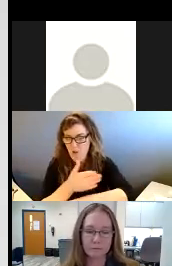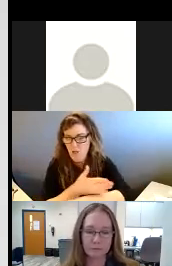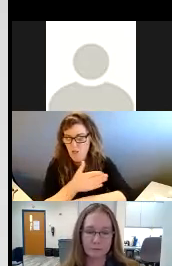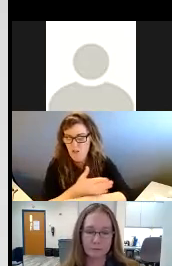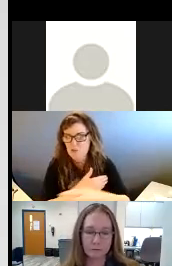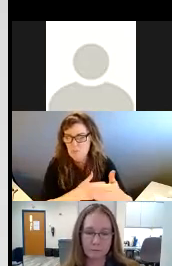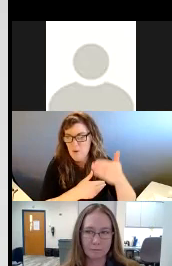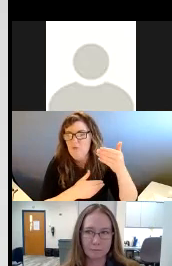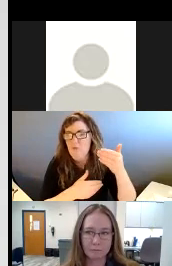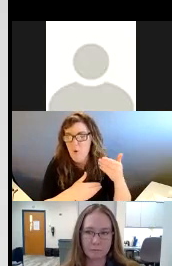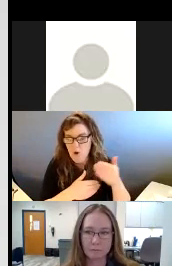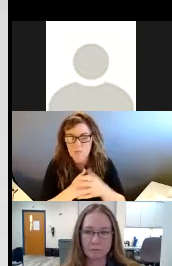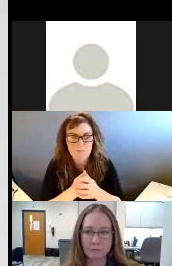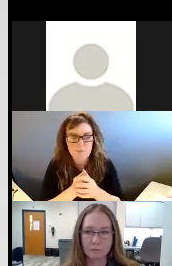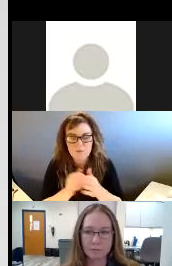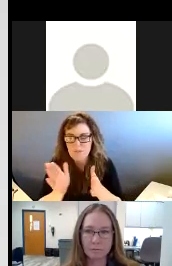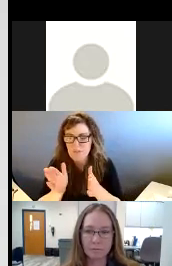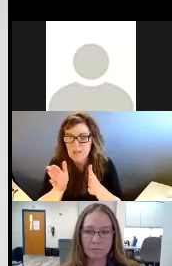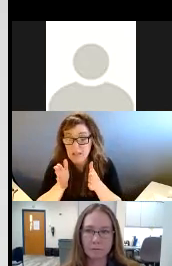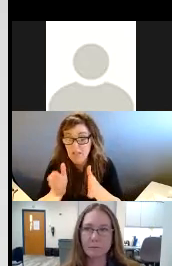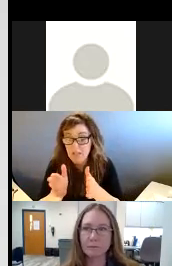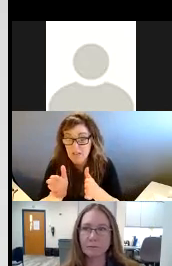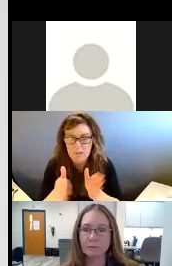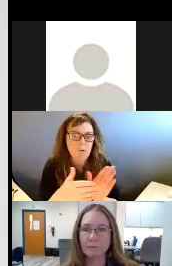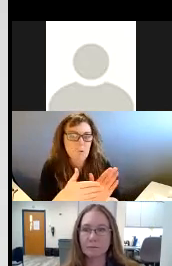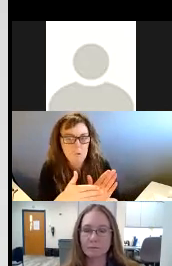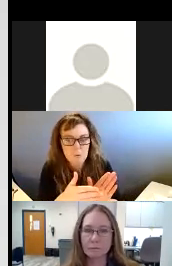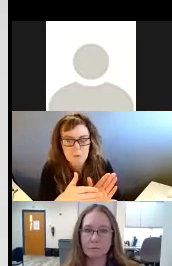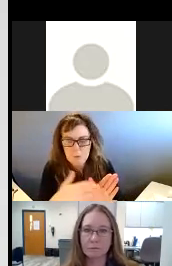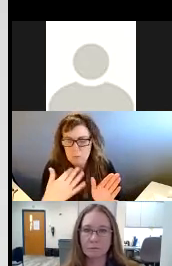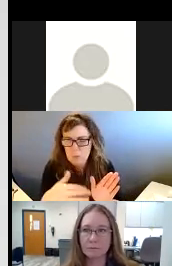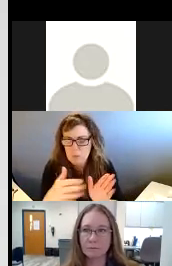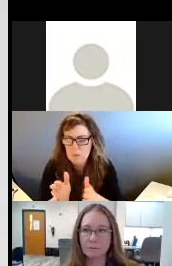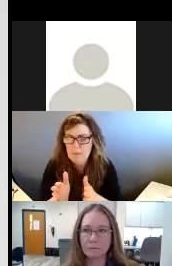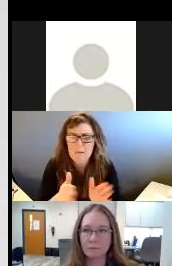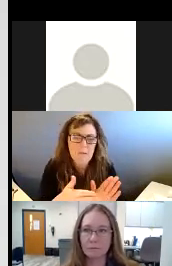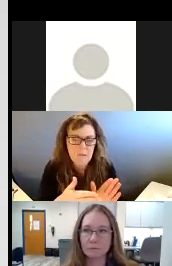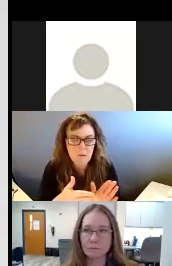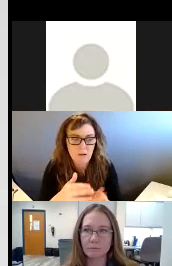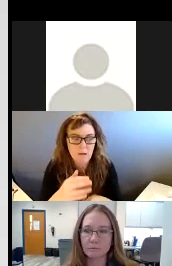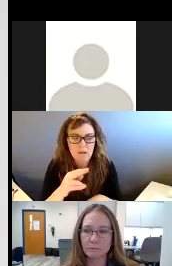THERE WAS A MAJOR TURN THAT THEY HAD TO APPROACH IN THE SECOND PICTURE.